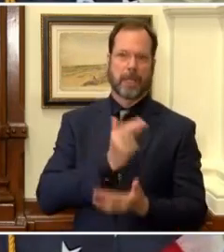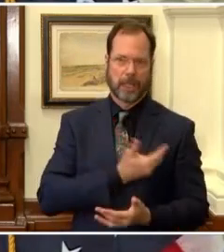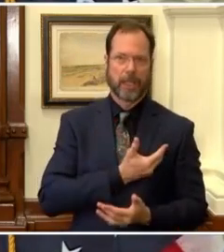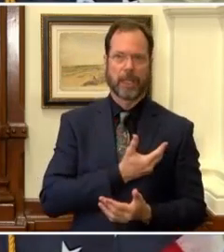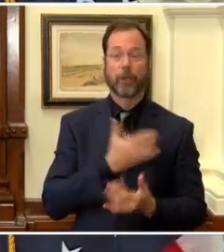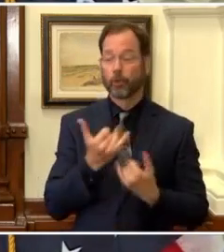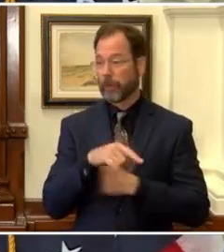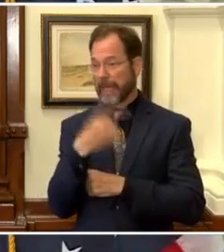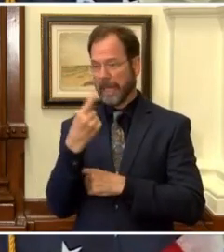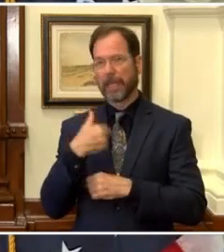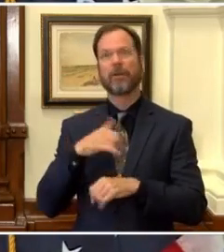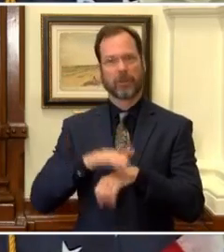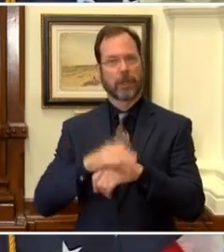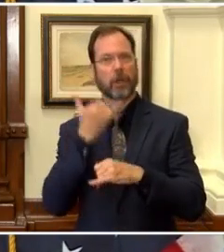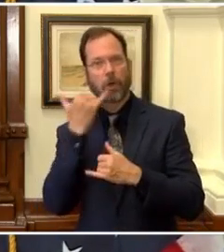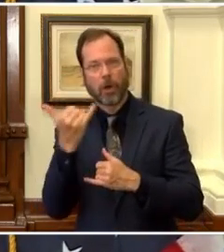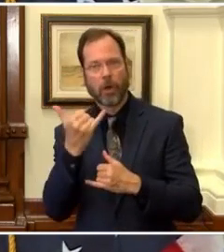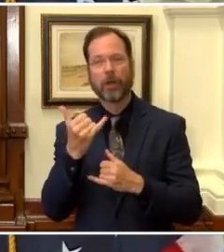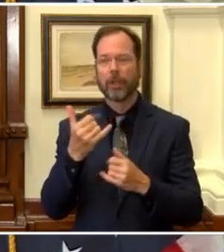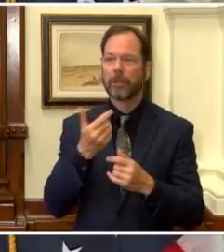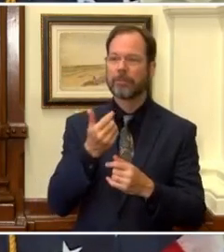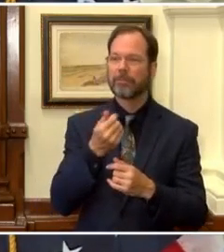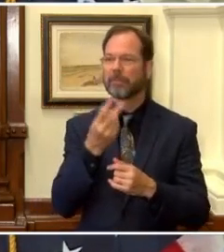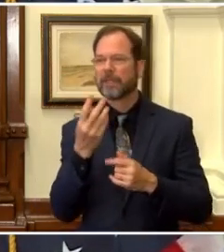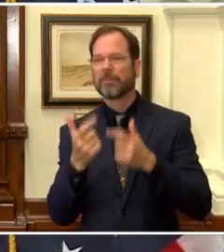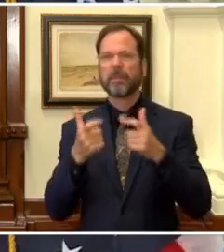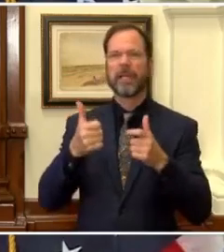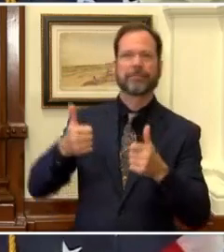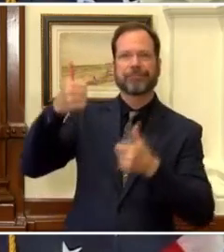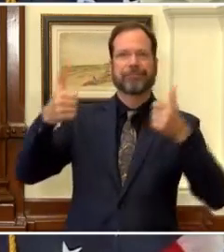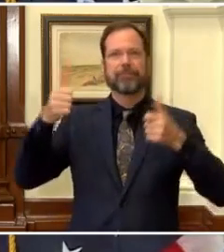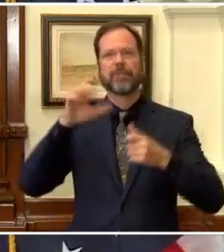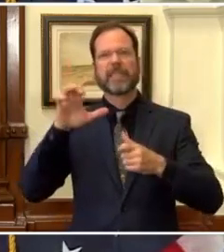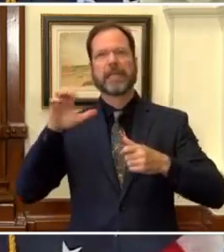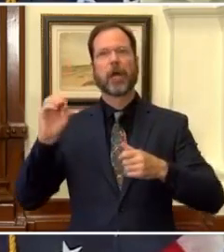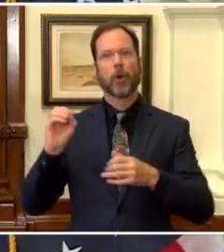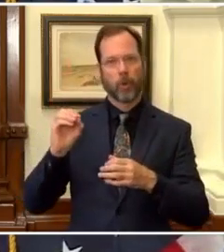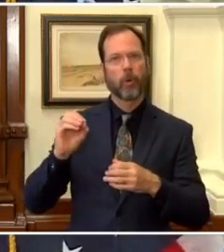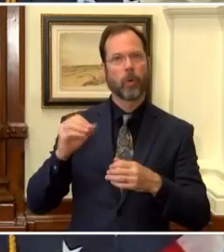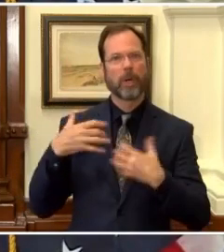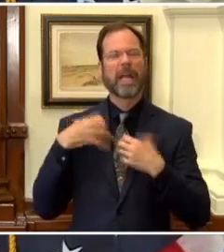CONFERENCE CALLS TOGETHER. I'VE FOUND THAT VERY HELPFUL AND